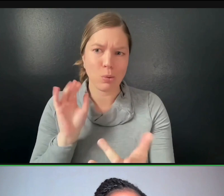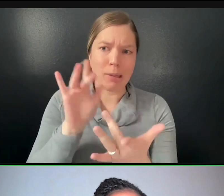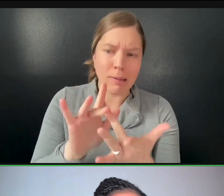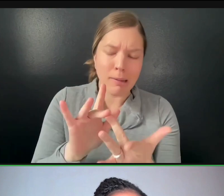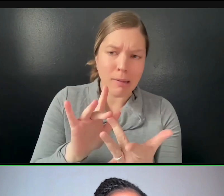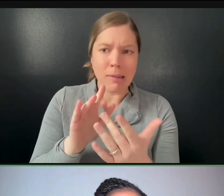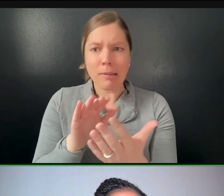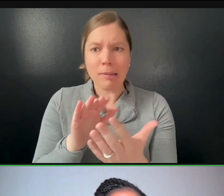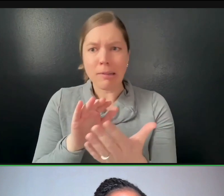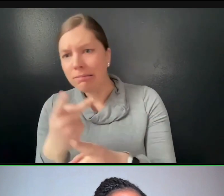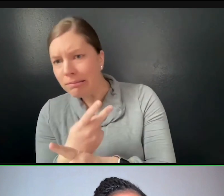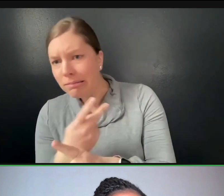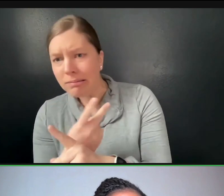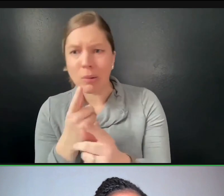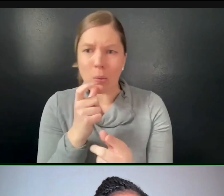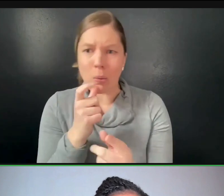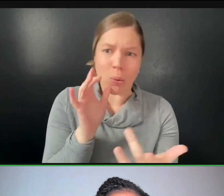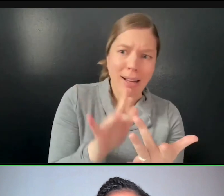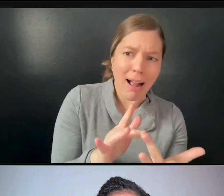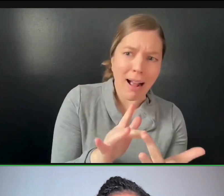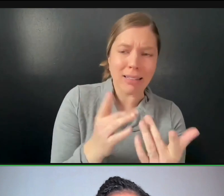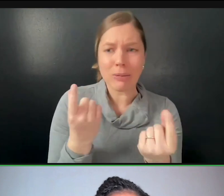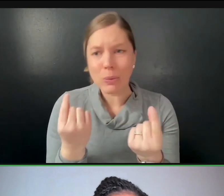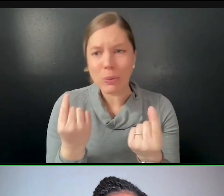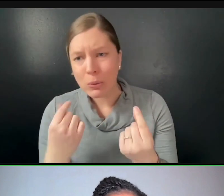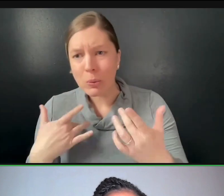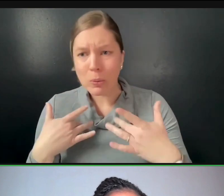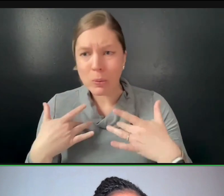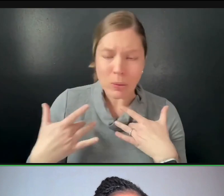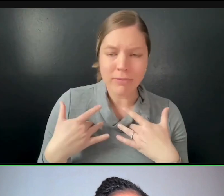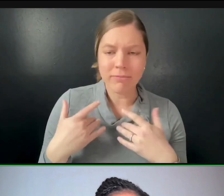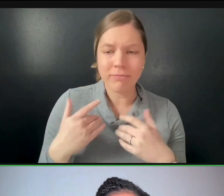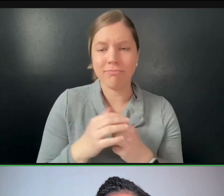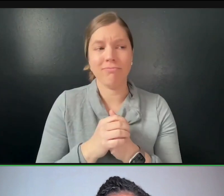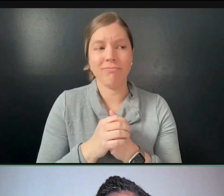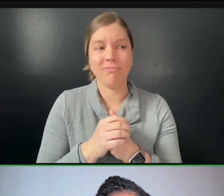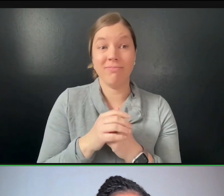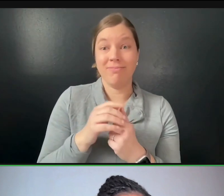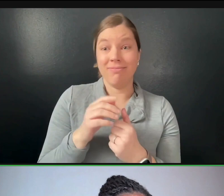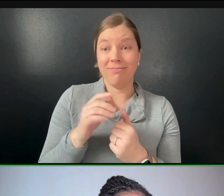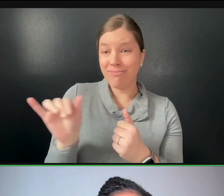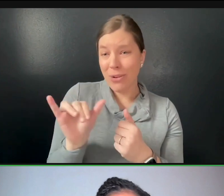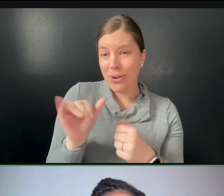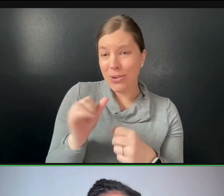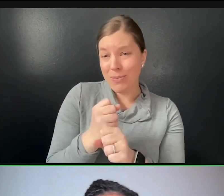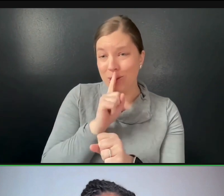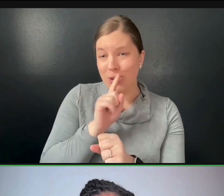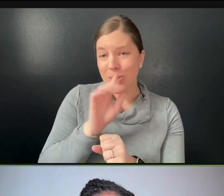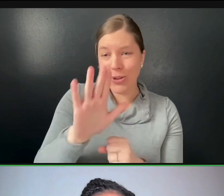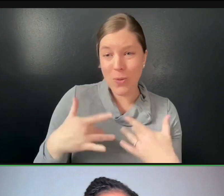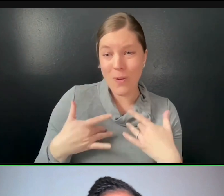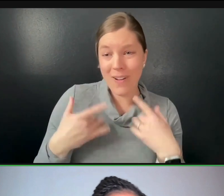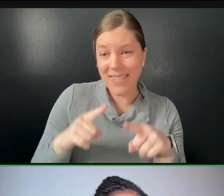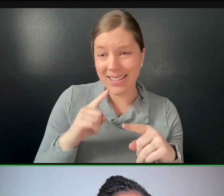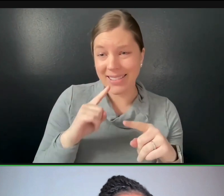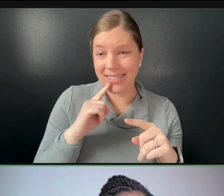And that also allows the deaf people to come and enjoy without having that additional stress of, well, who do I contact?